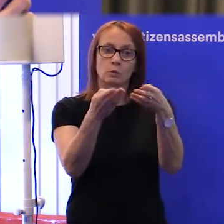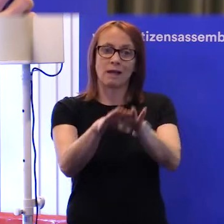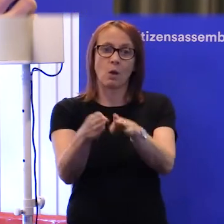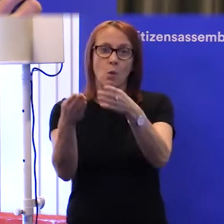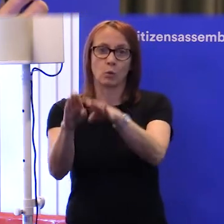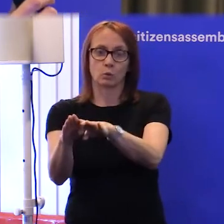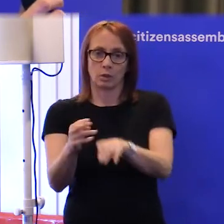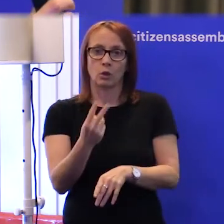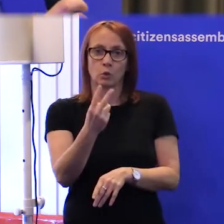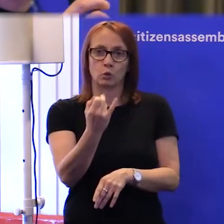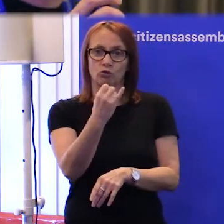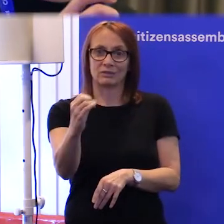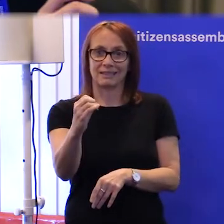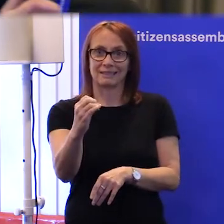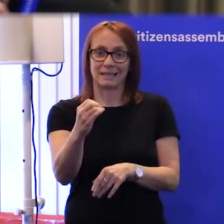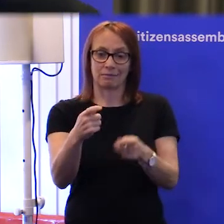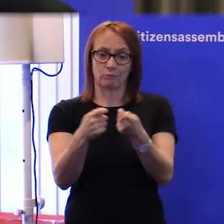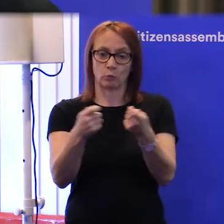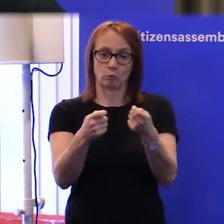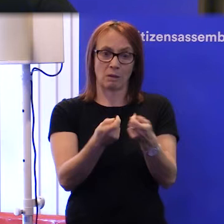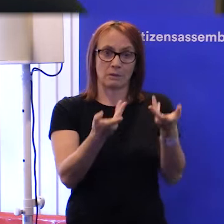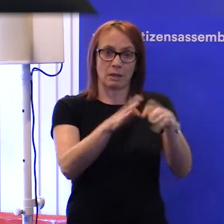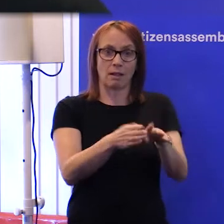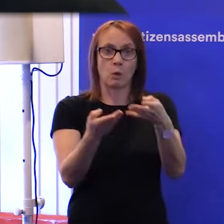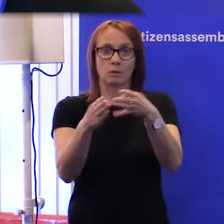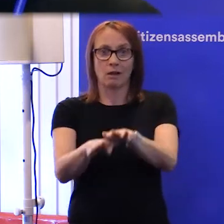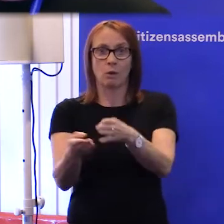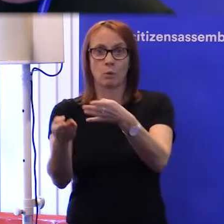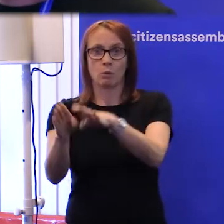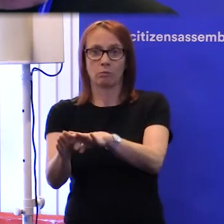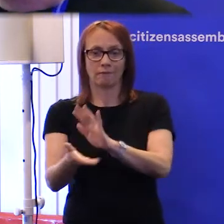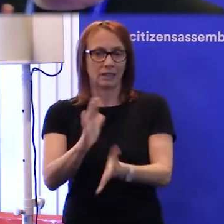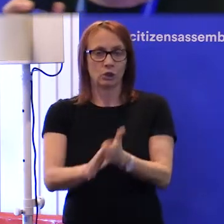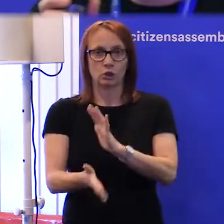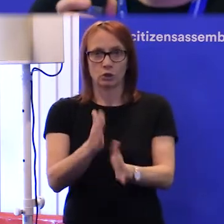newspapers that used to employ journalists shut finished over so where